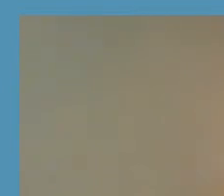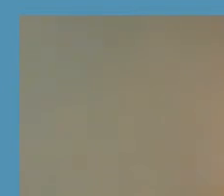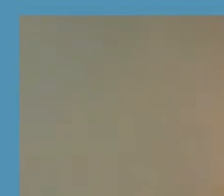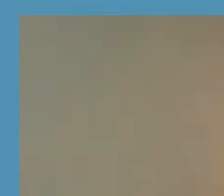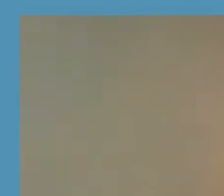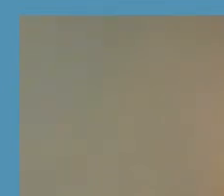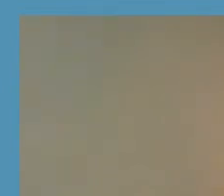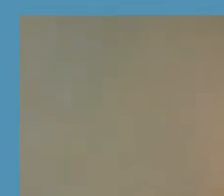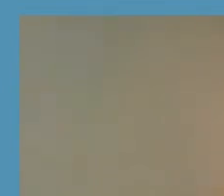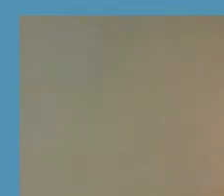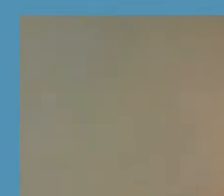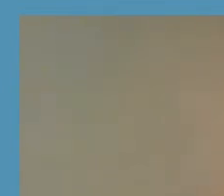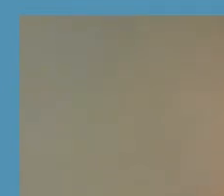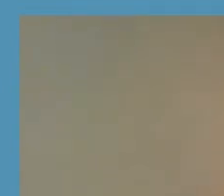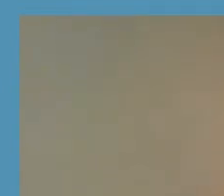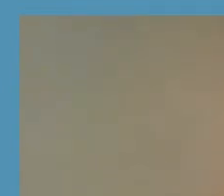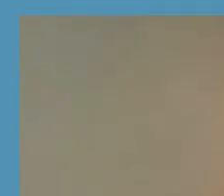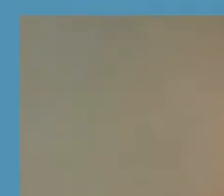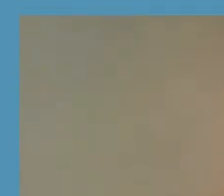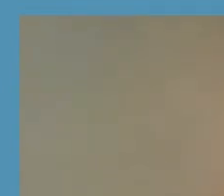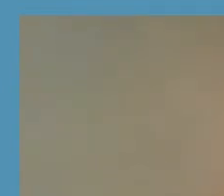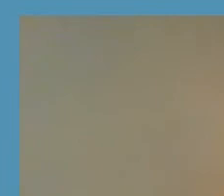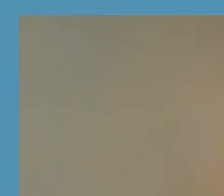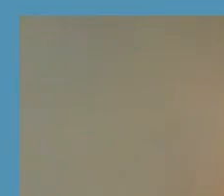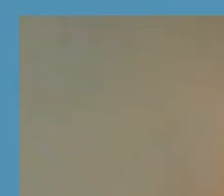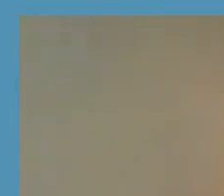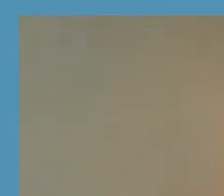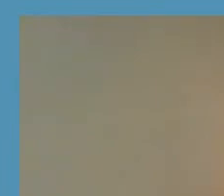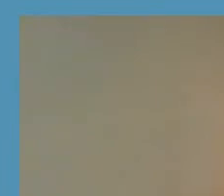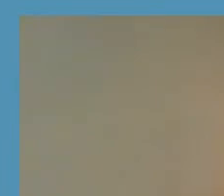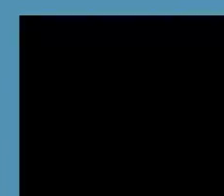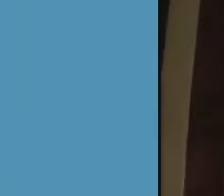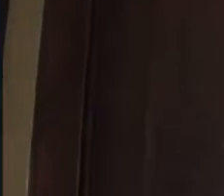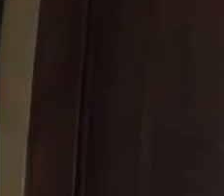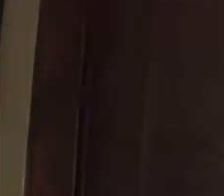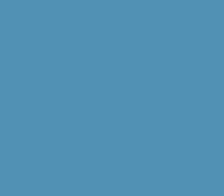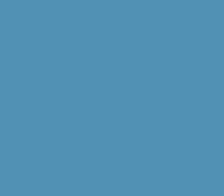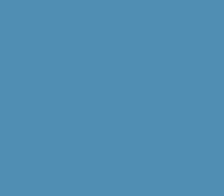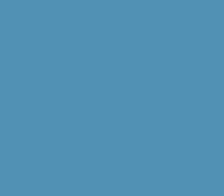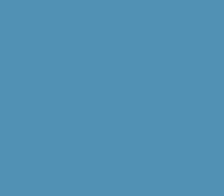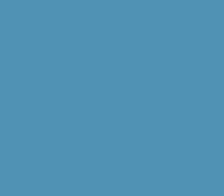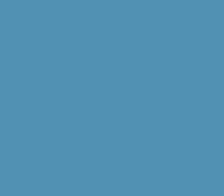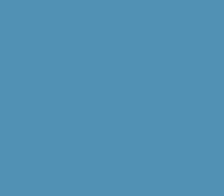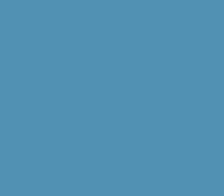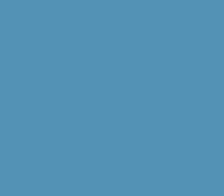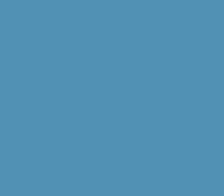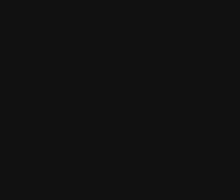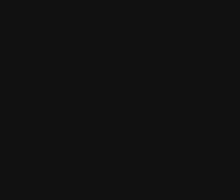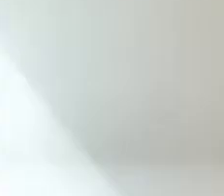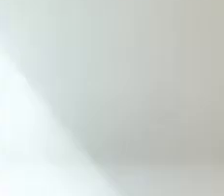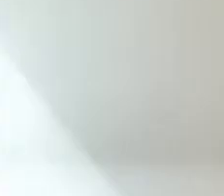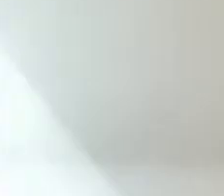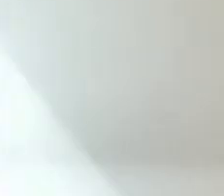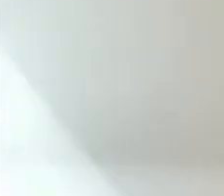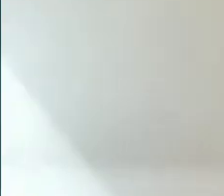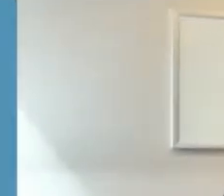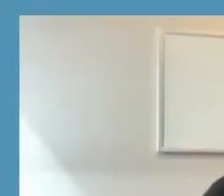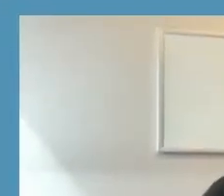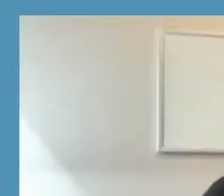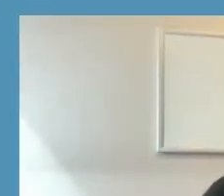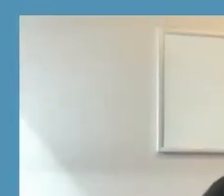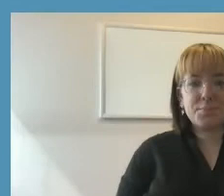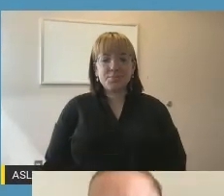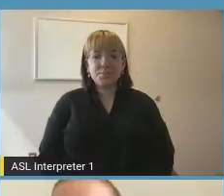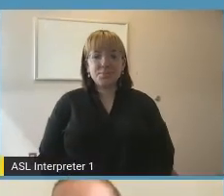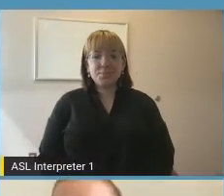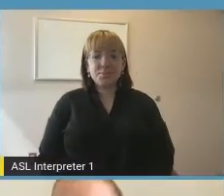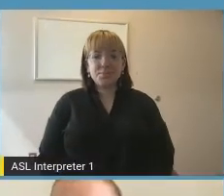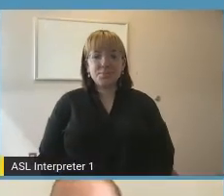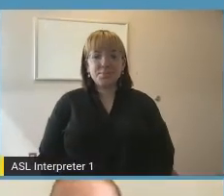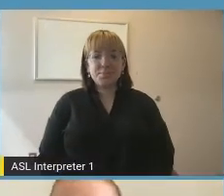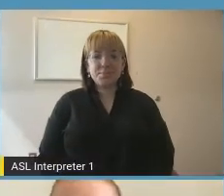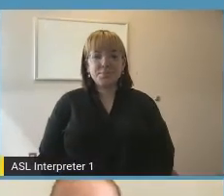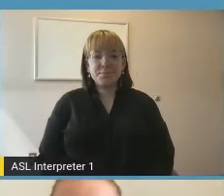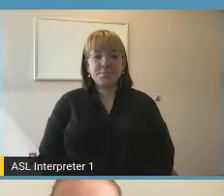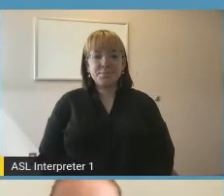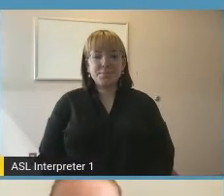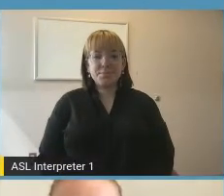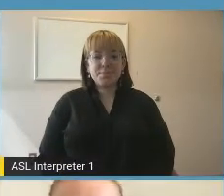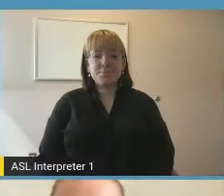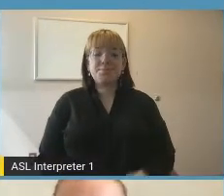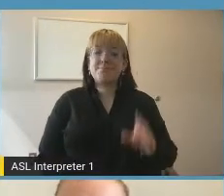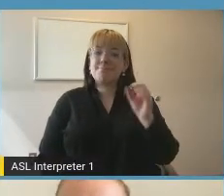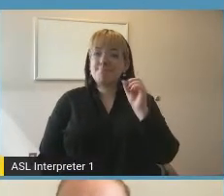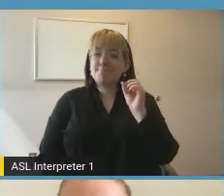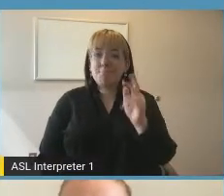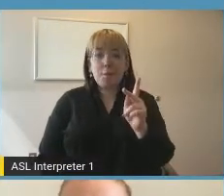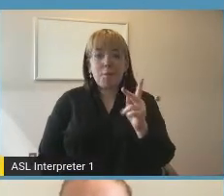today. Take it away.